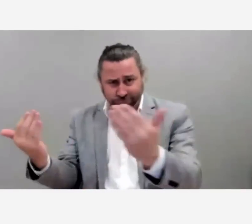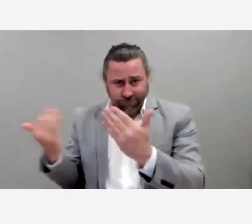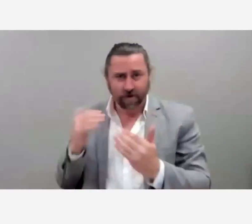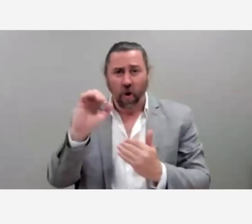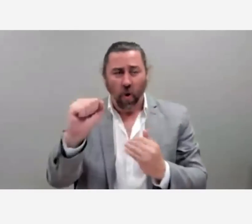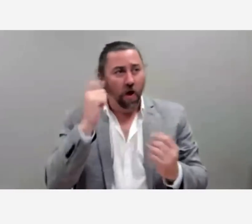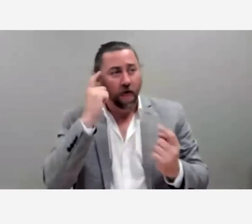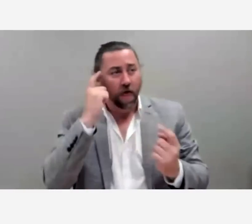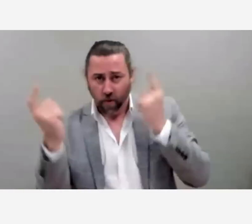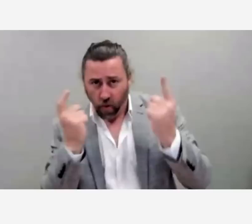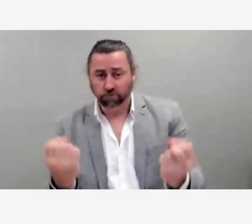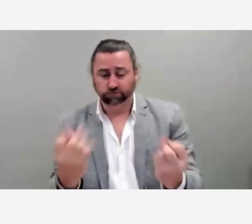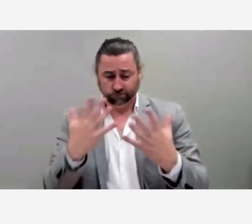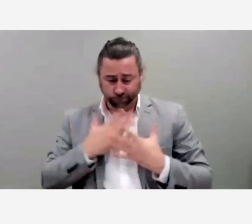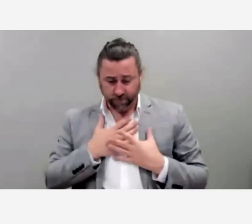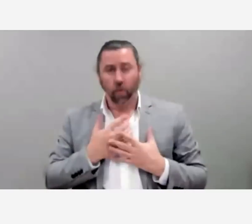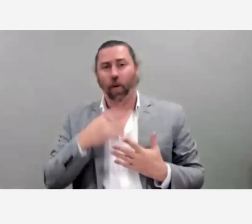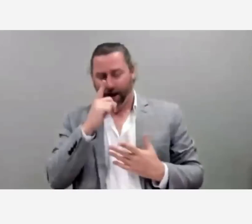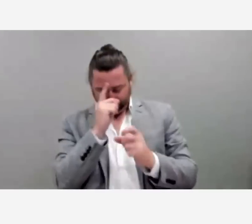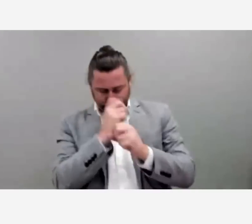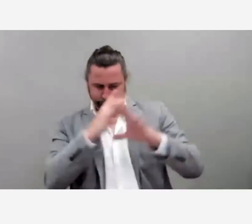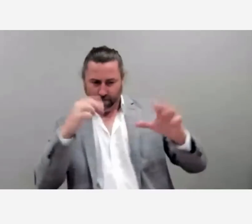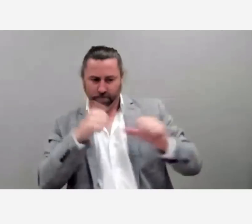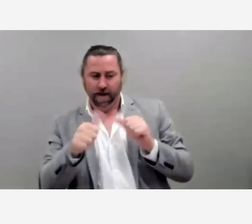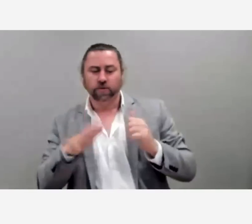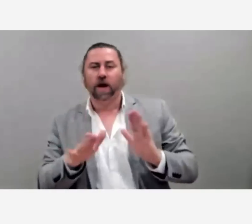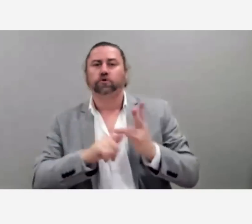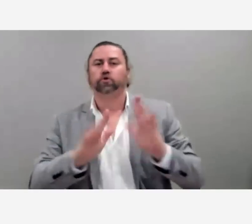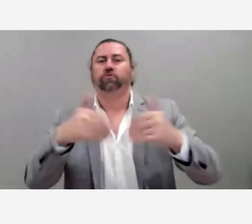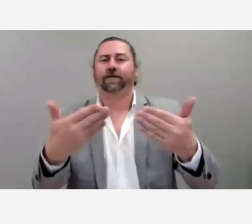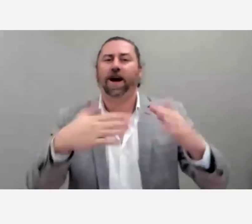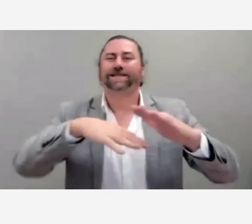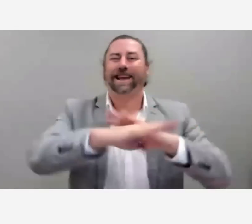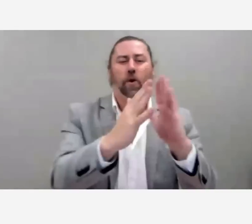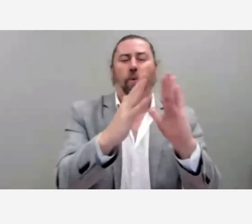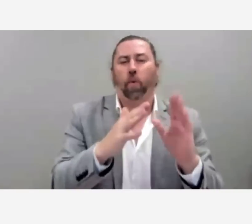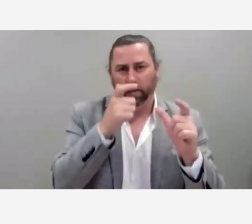achieve better in-home care. Rest assured no one will be left behind or lose any